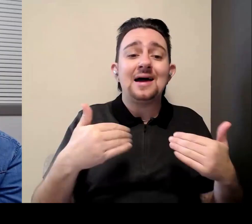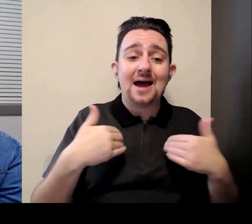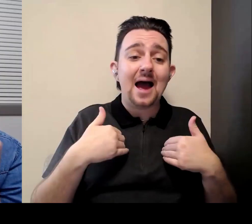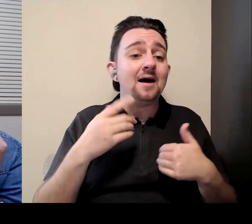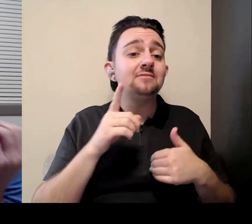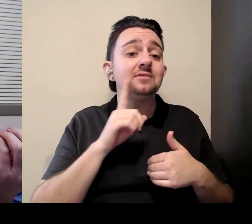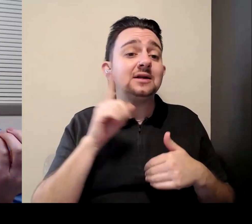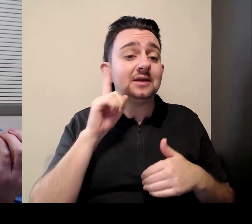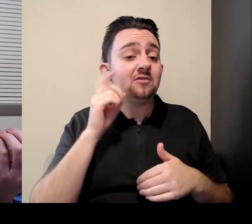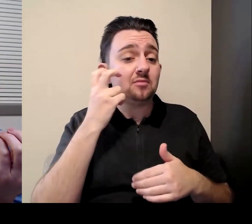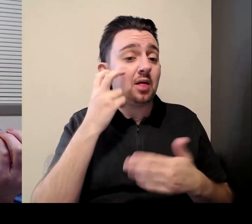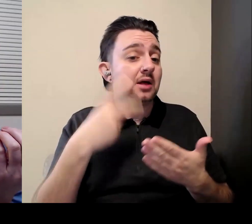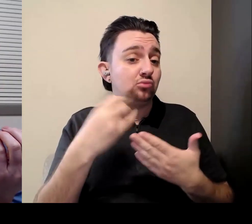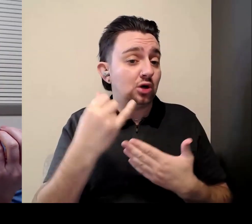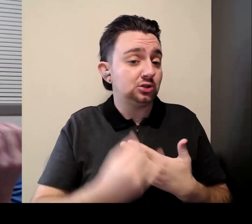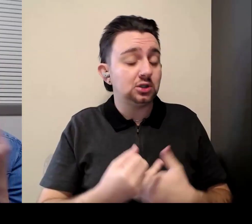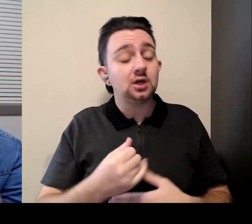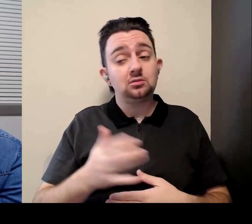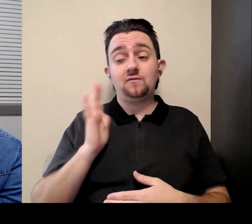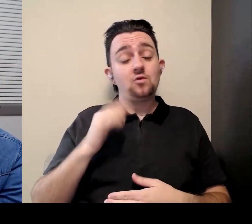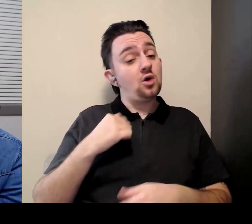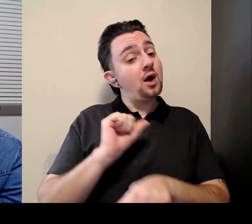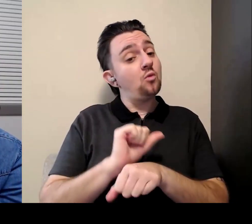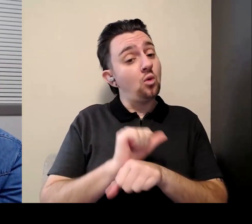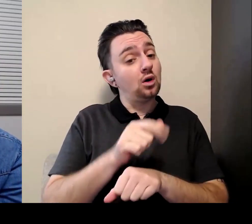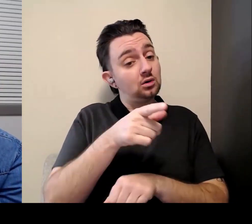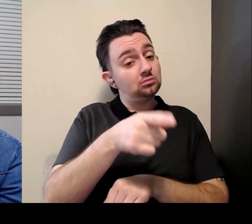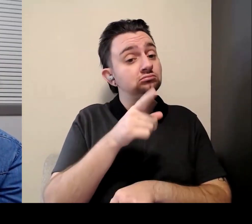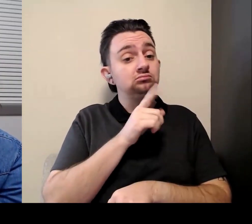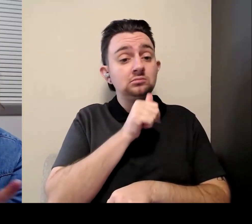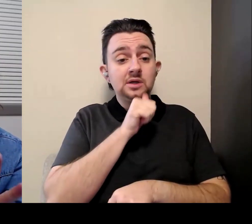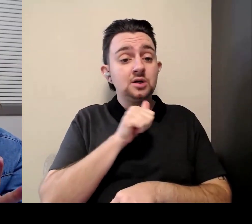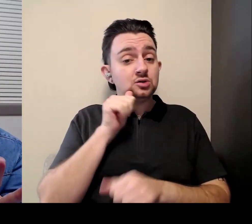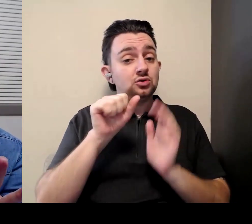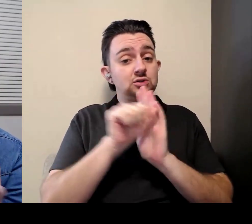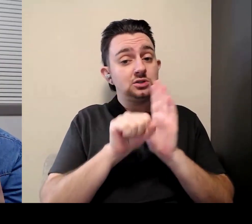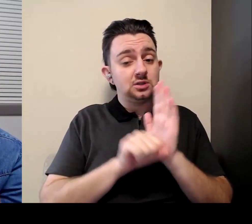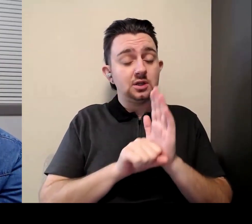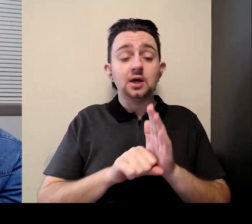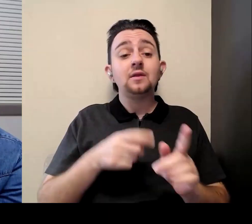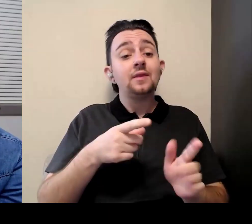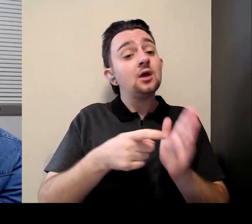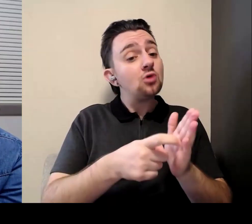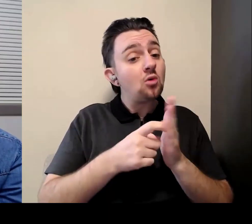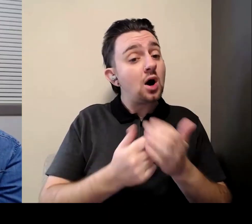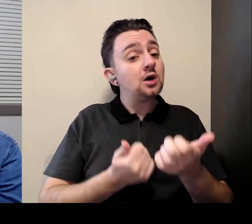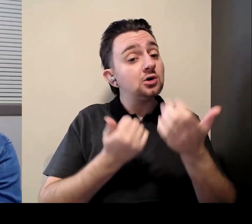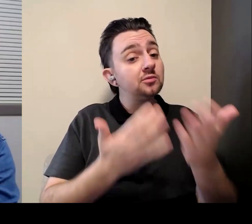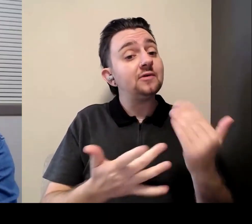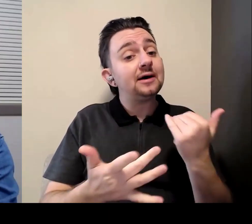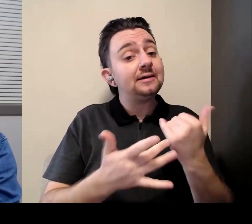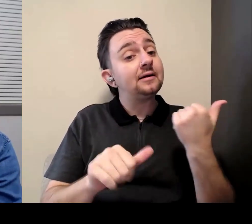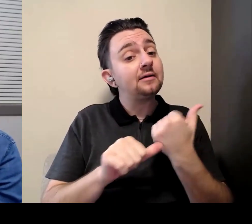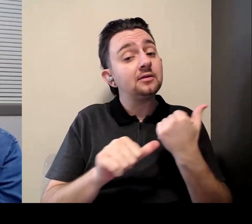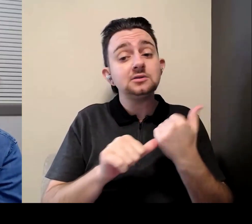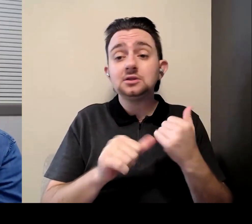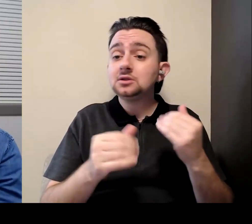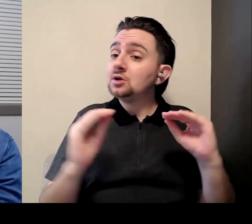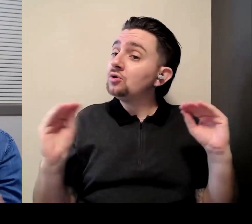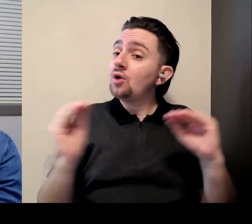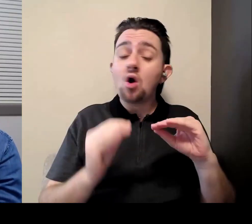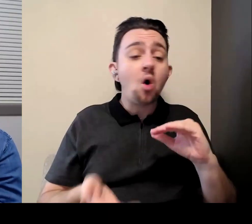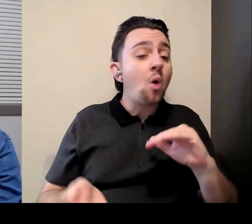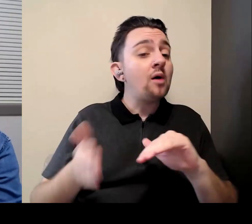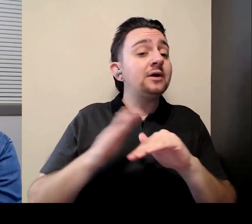And their job is to provide technical assistance at no cost to your school district or state agency.